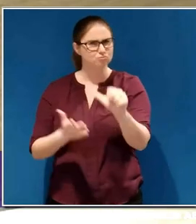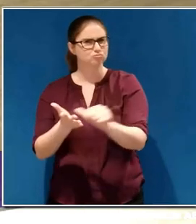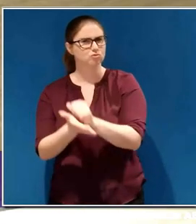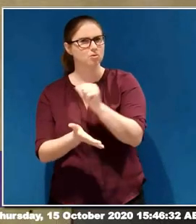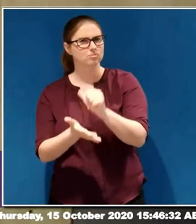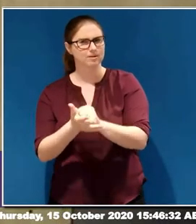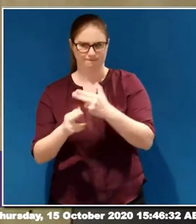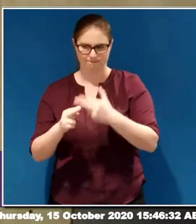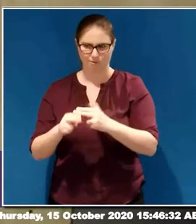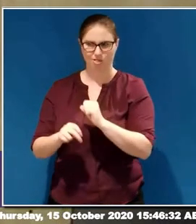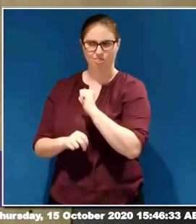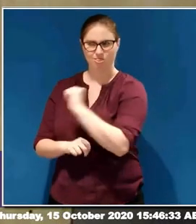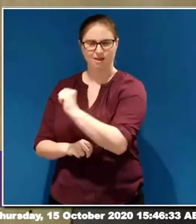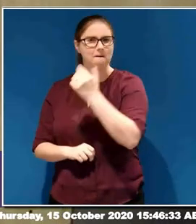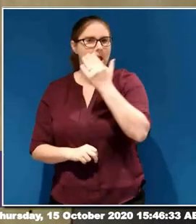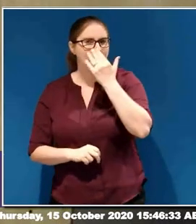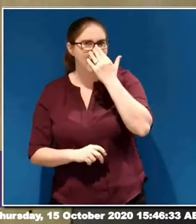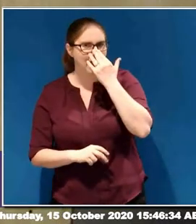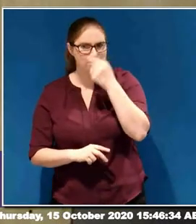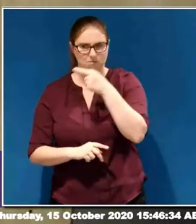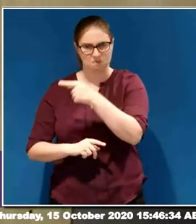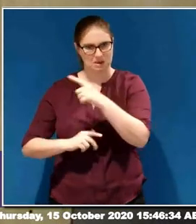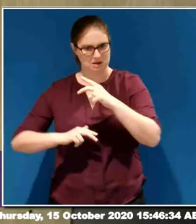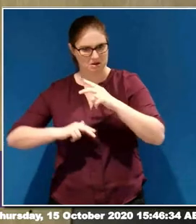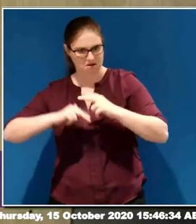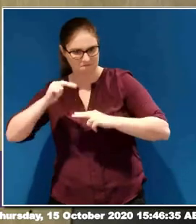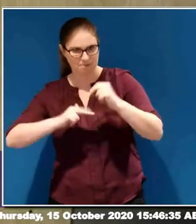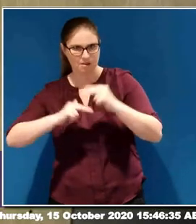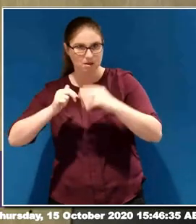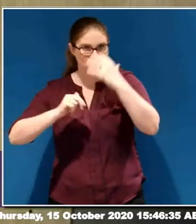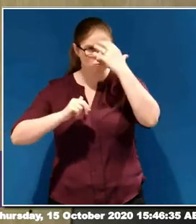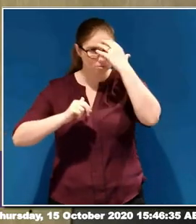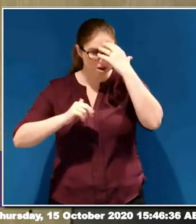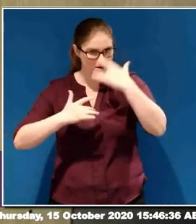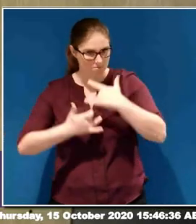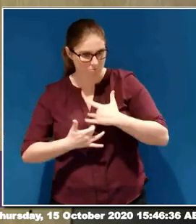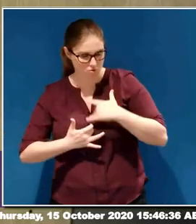for behaviours that are not unexpected for their age and developmental stage.